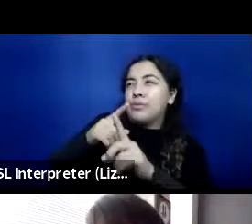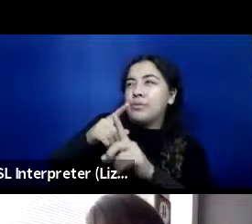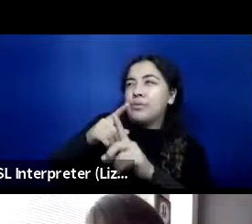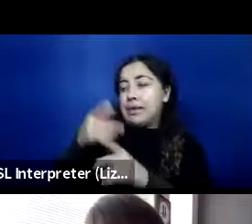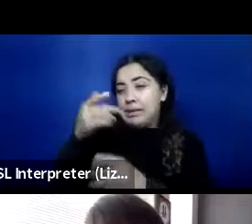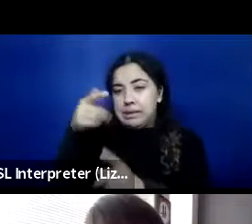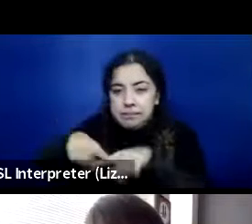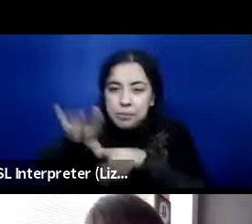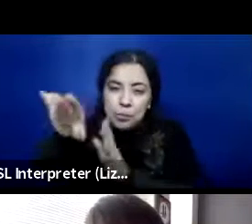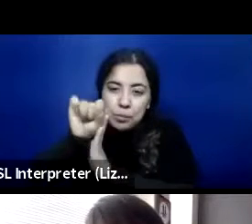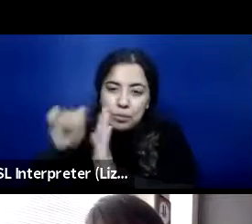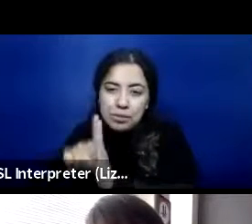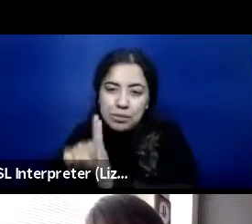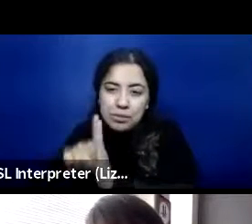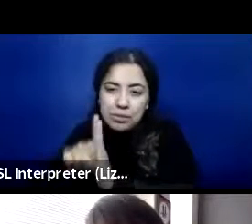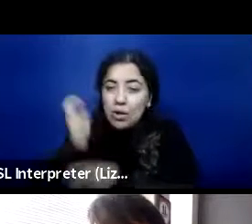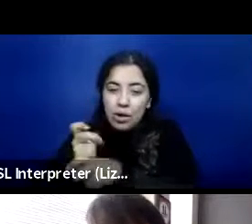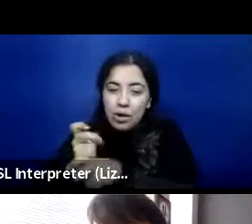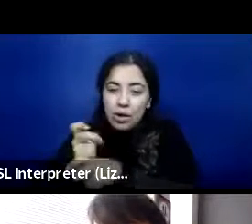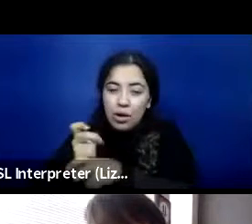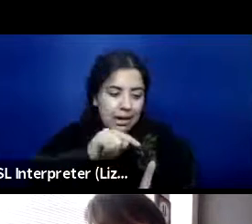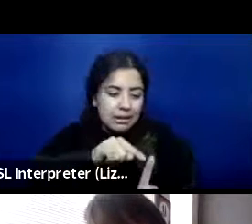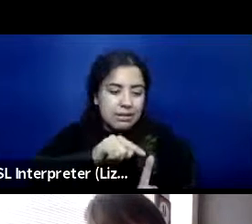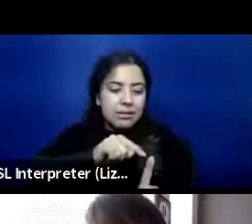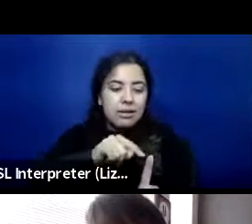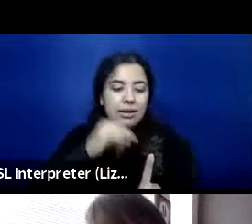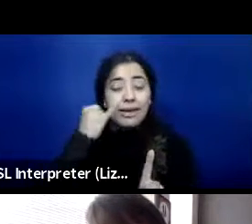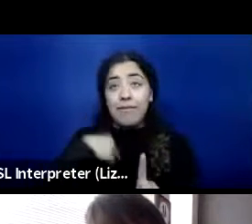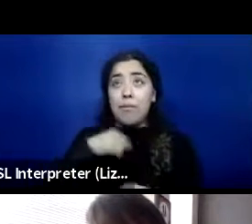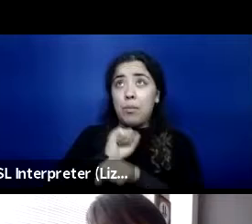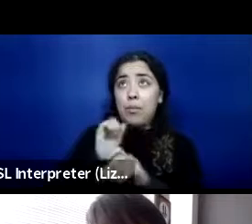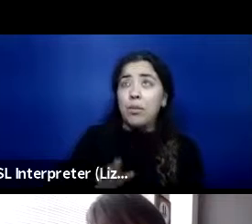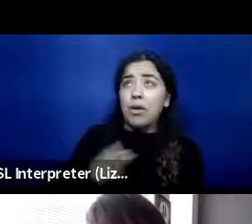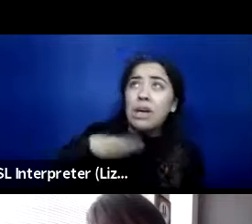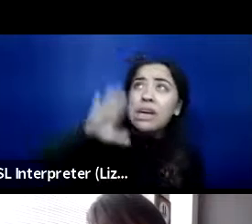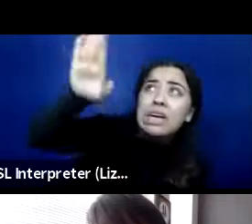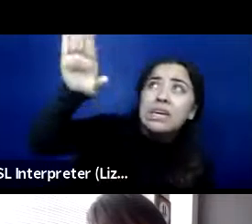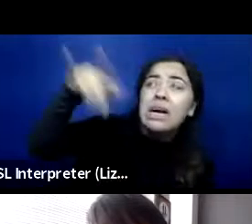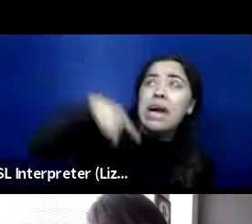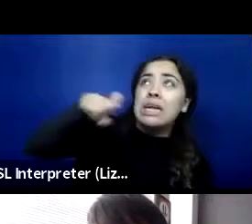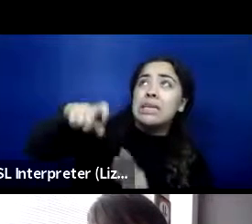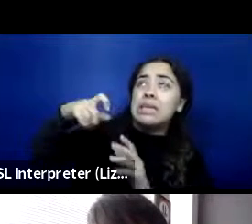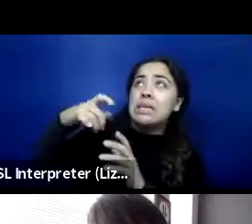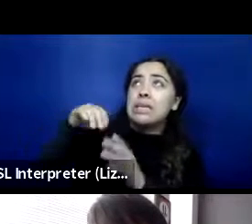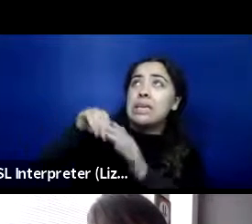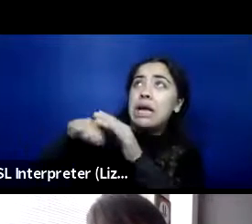I think that's another benefit that's coming out of this as well. Kyle, let me ask you the next question.